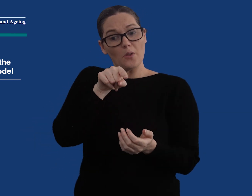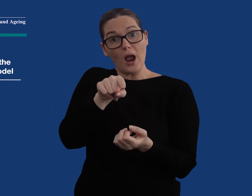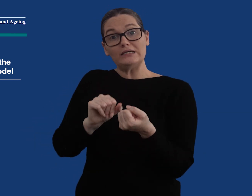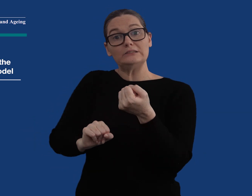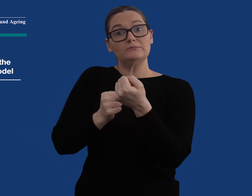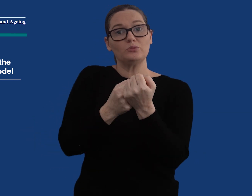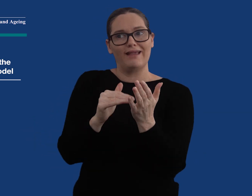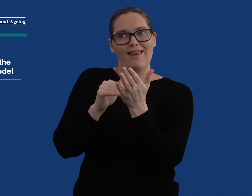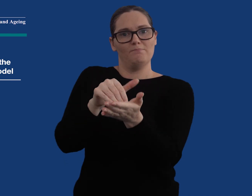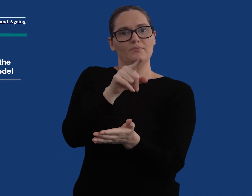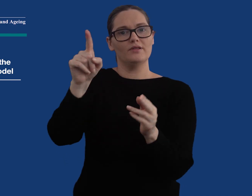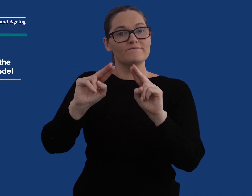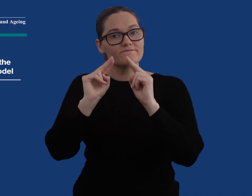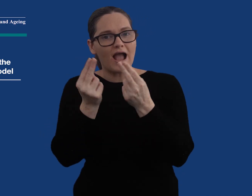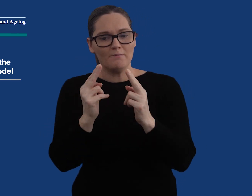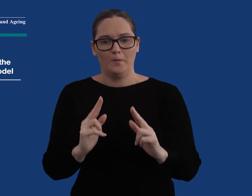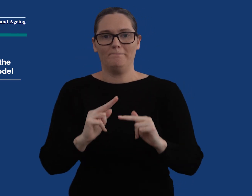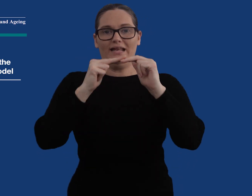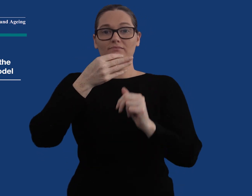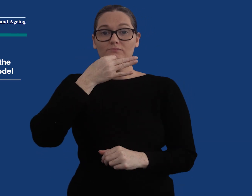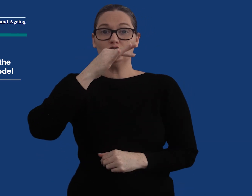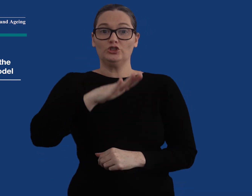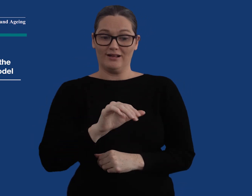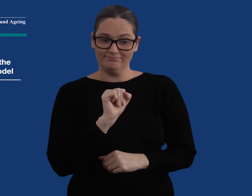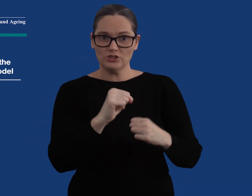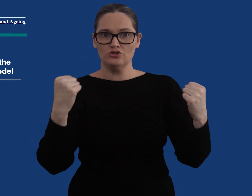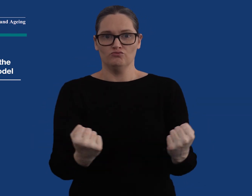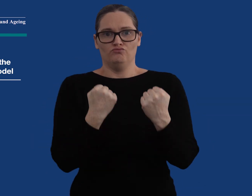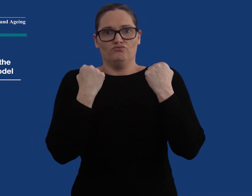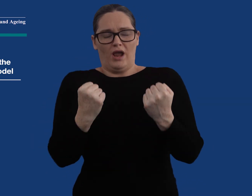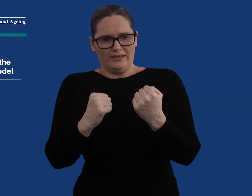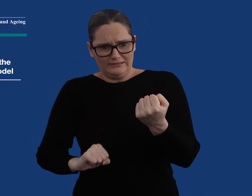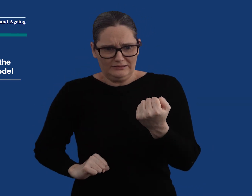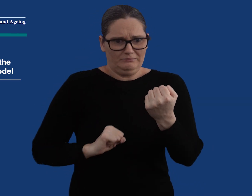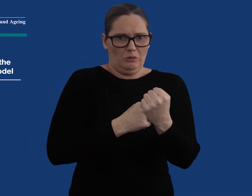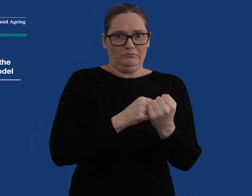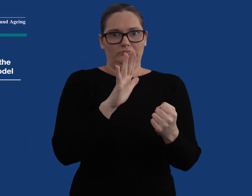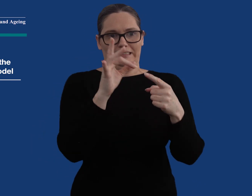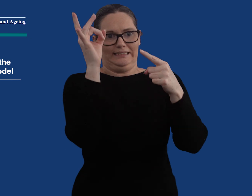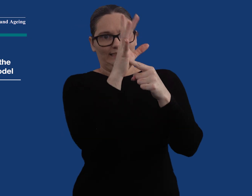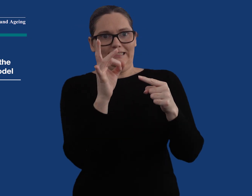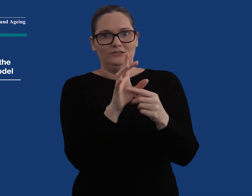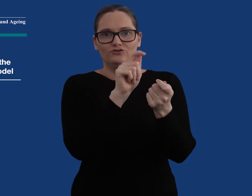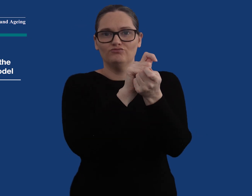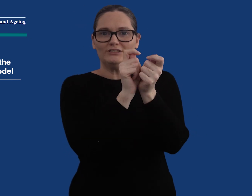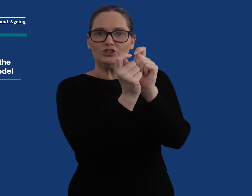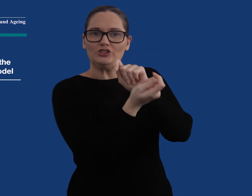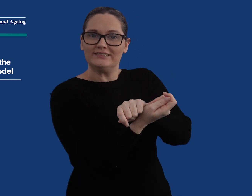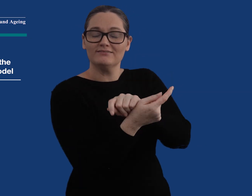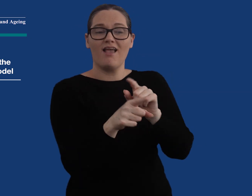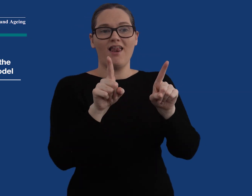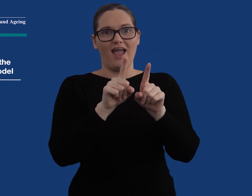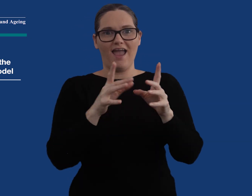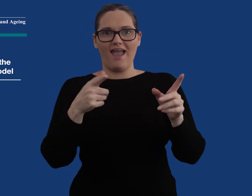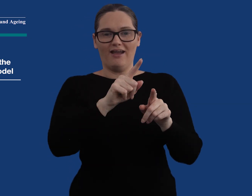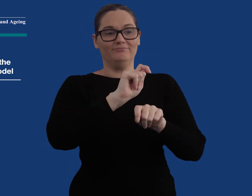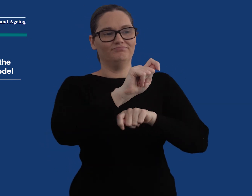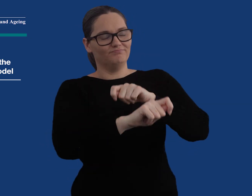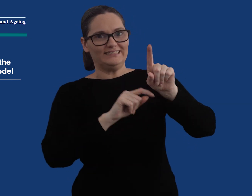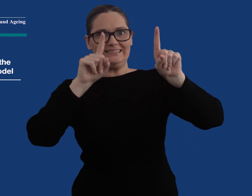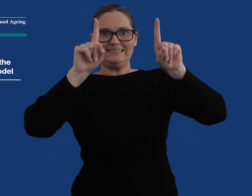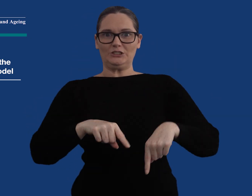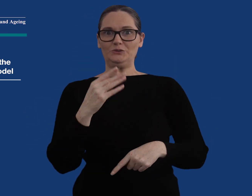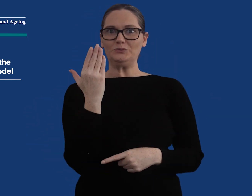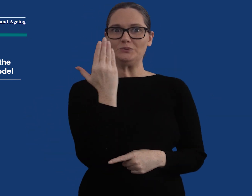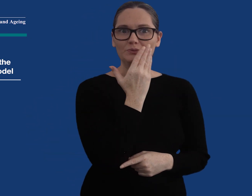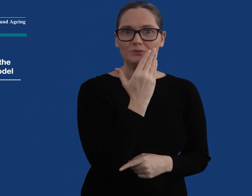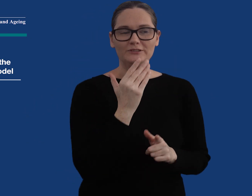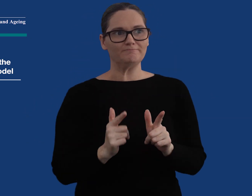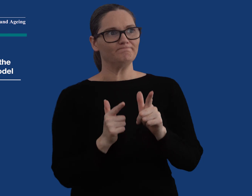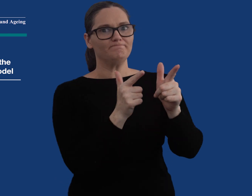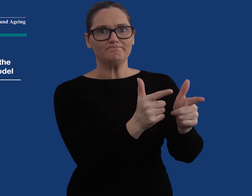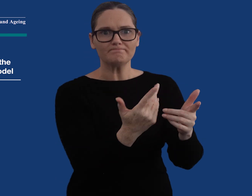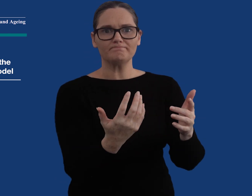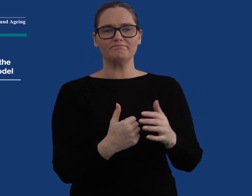These supports will help families build their child’s strengths navigate key transition points like entering school,